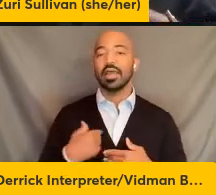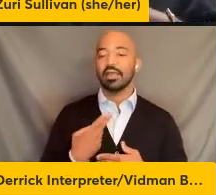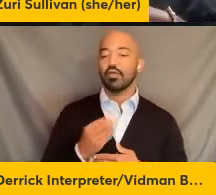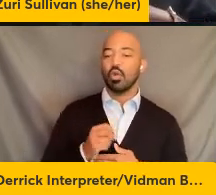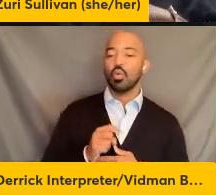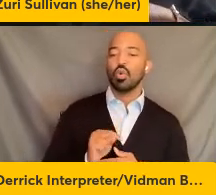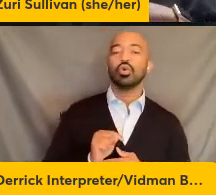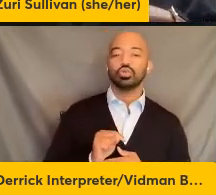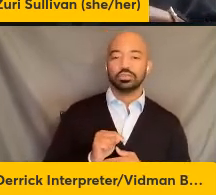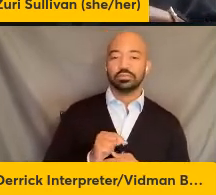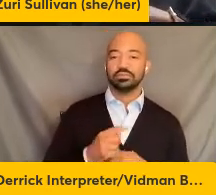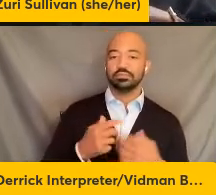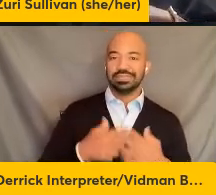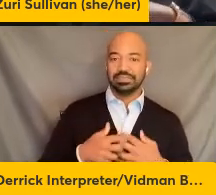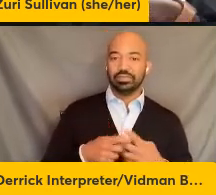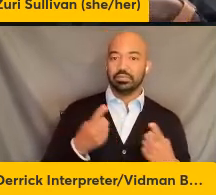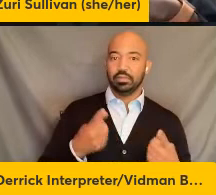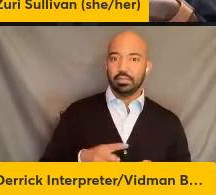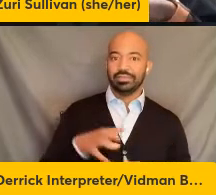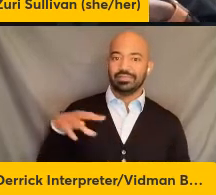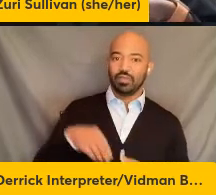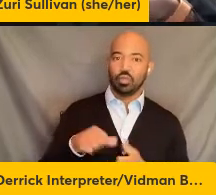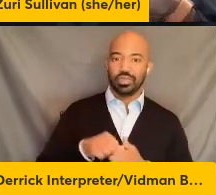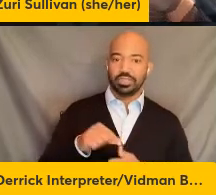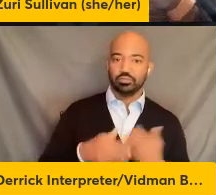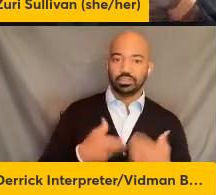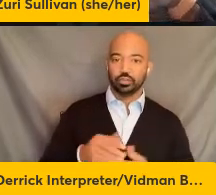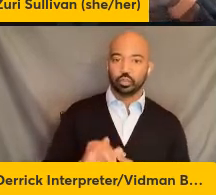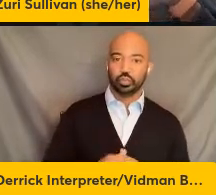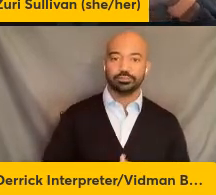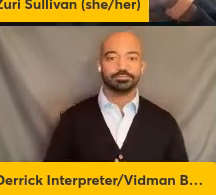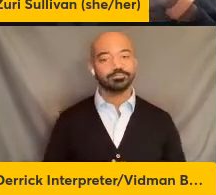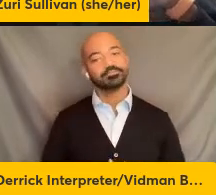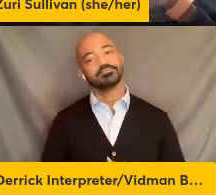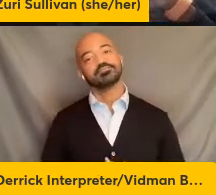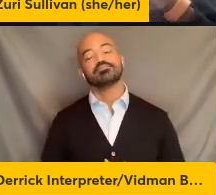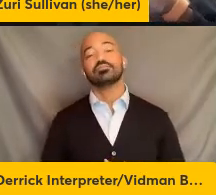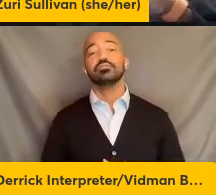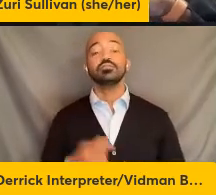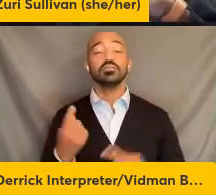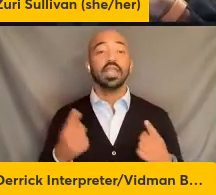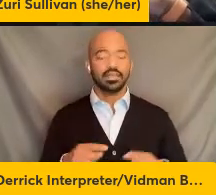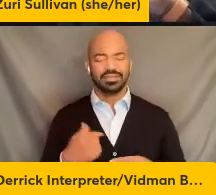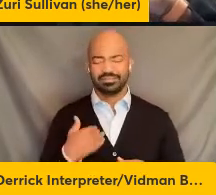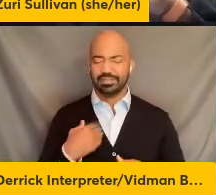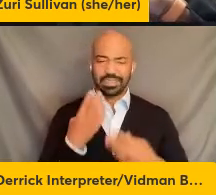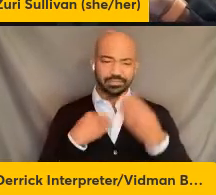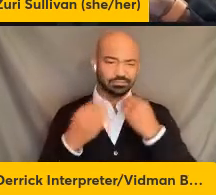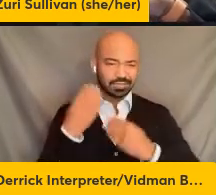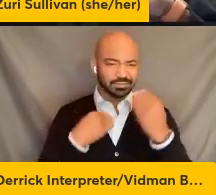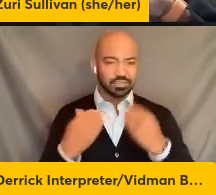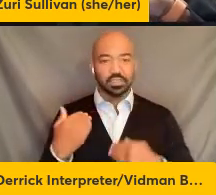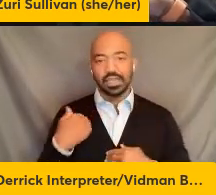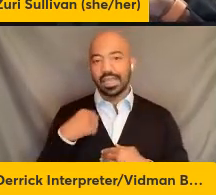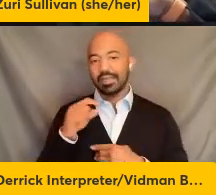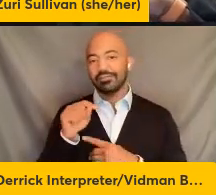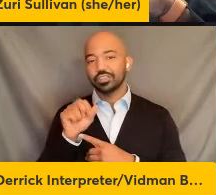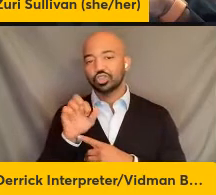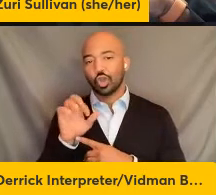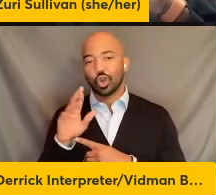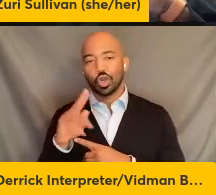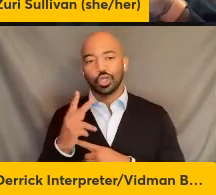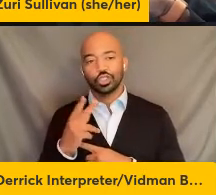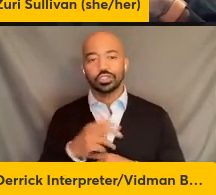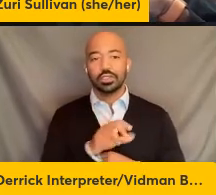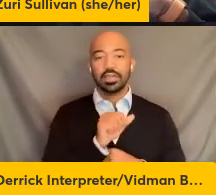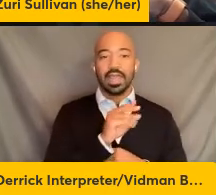participate in this process. So when we eat a meal that contains starch, for example, this enzyme called amylase that secreted